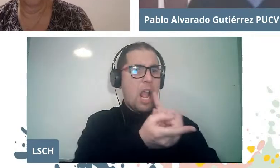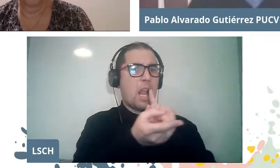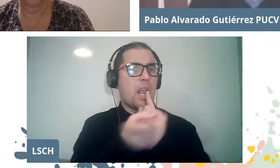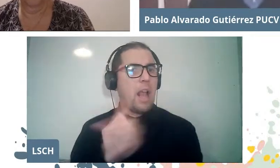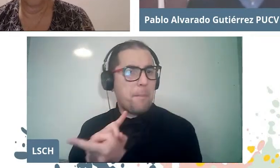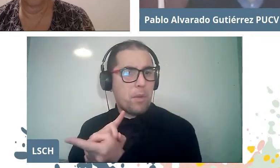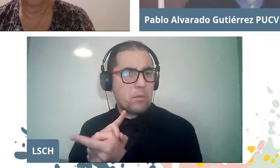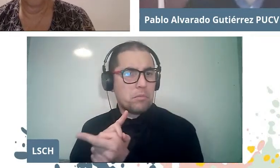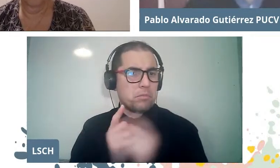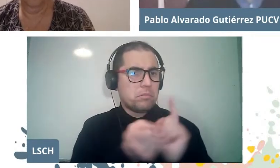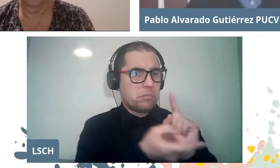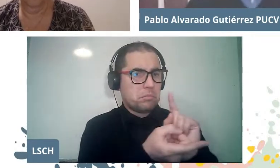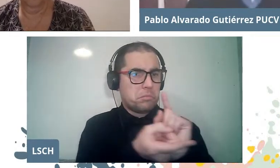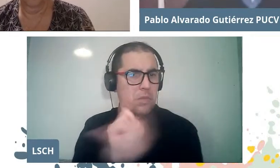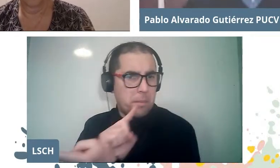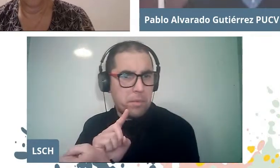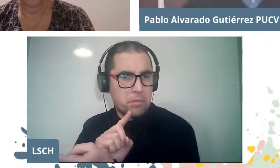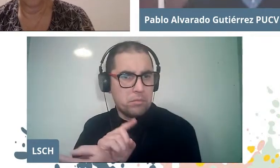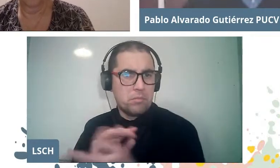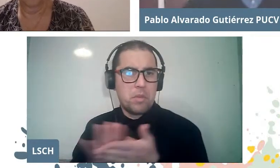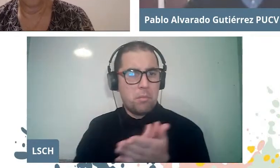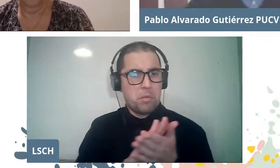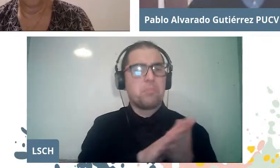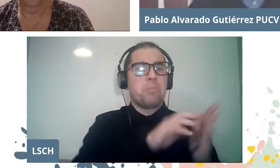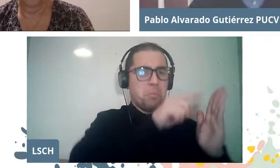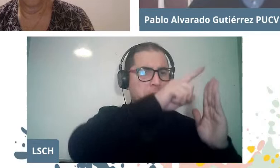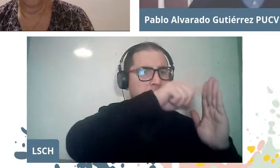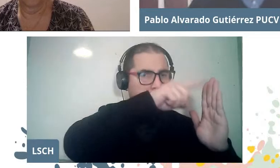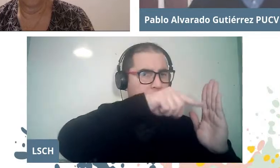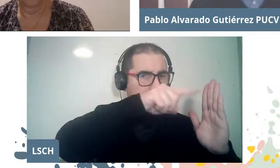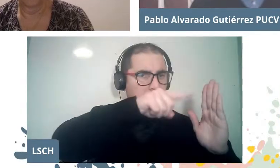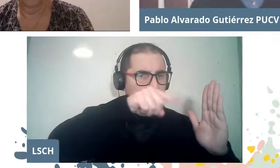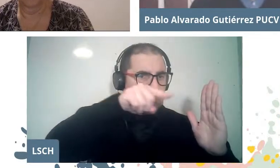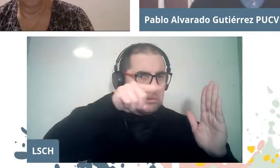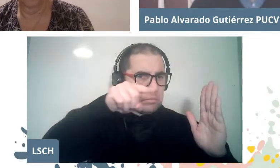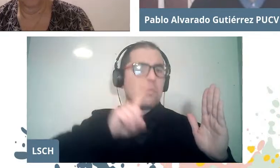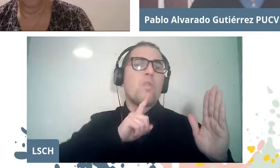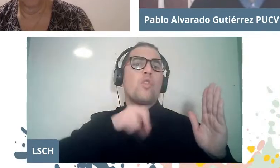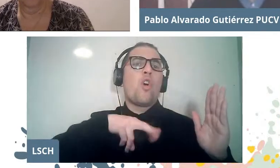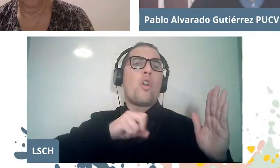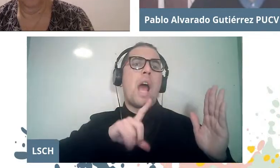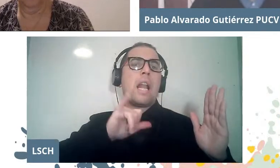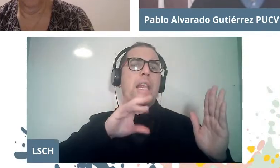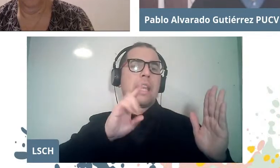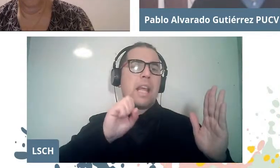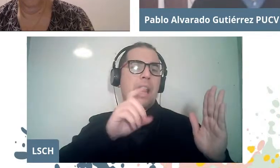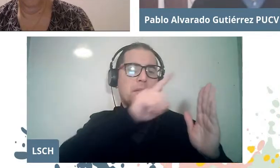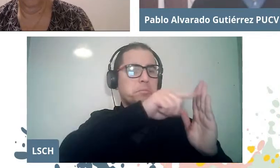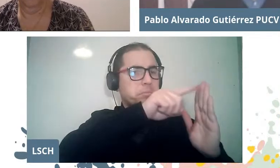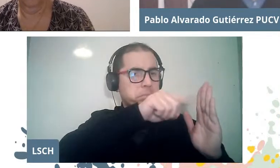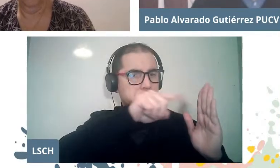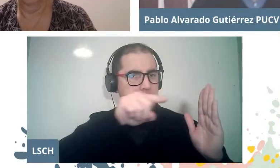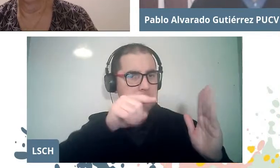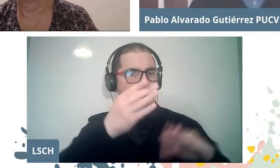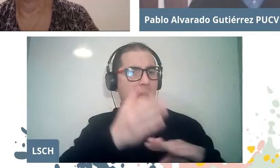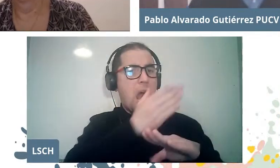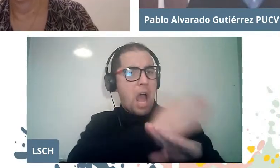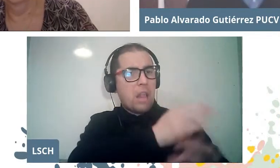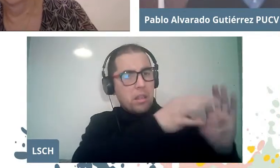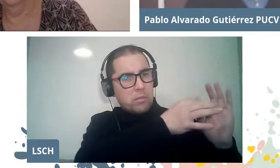So when you say, well, the tonality, the tonality that comes from the modes.